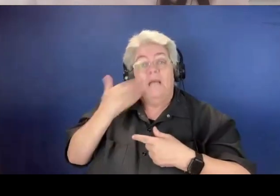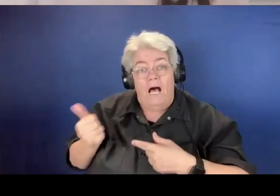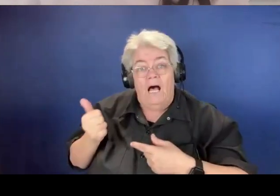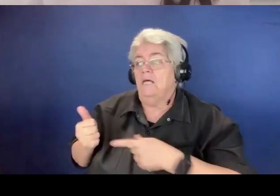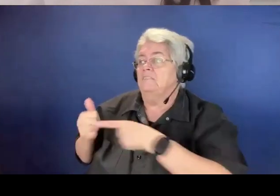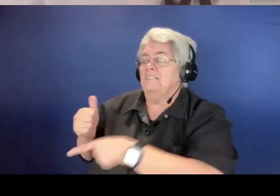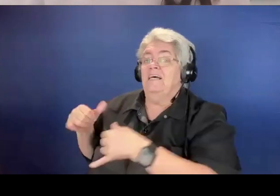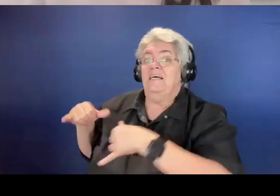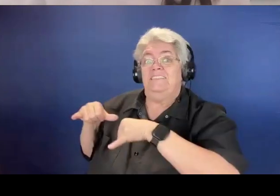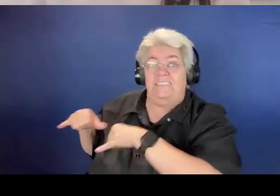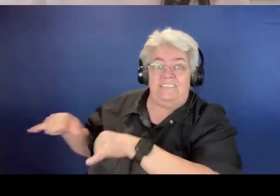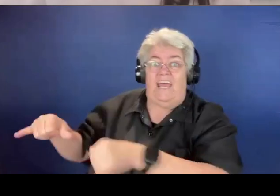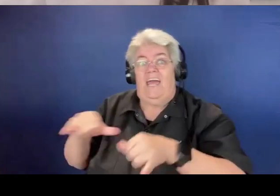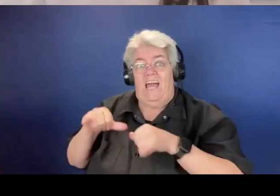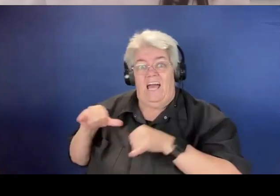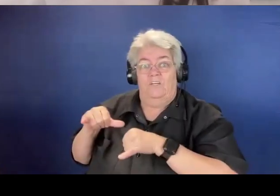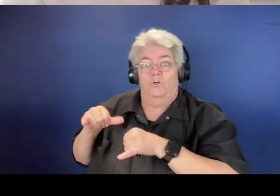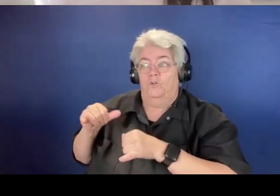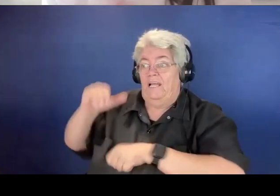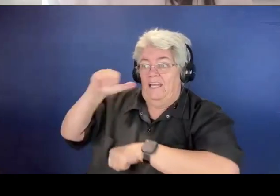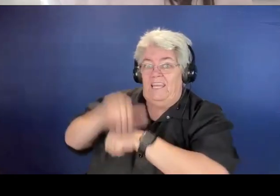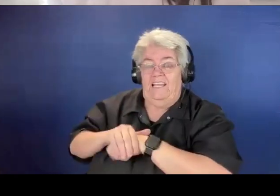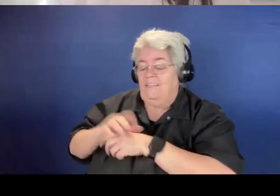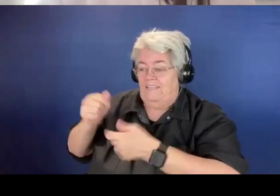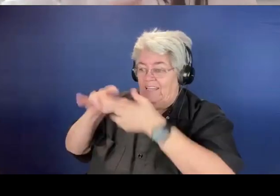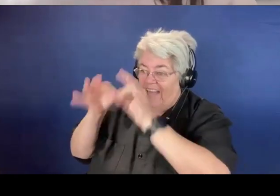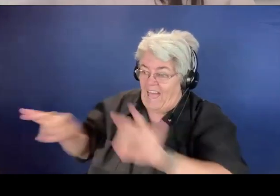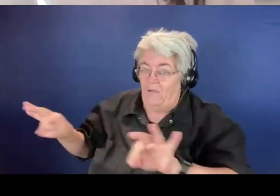culturally and linguistically diverse background.